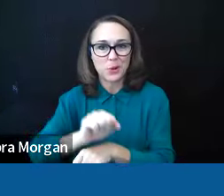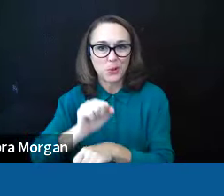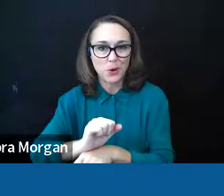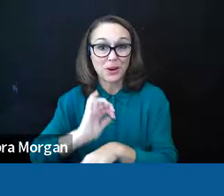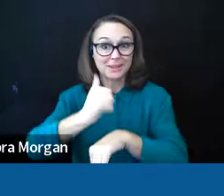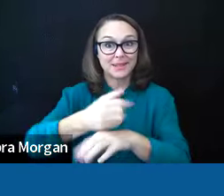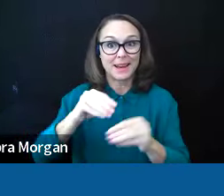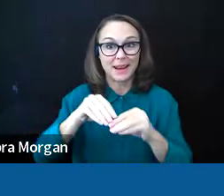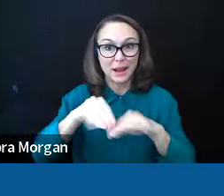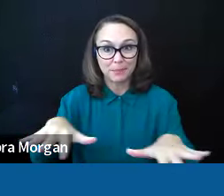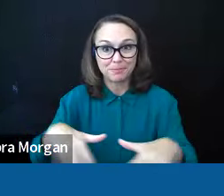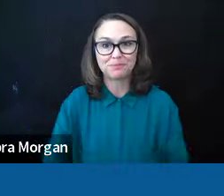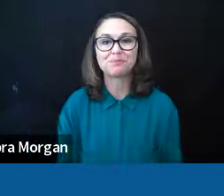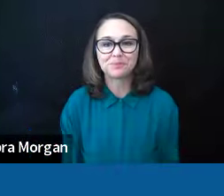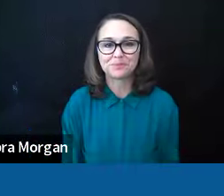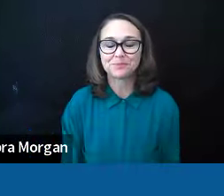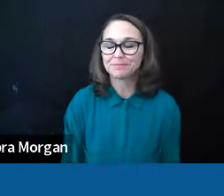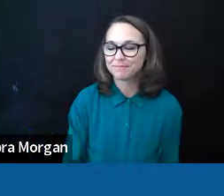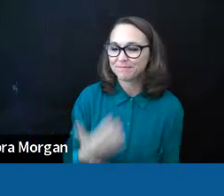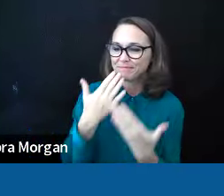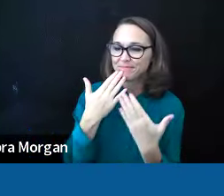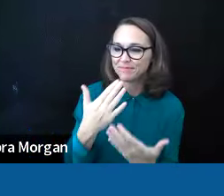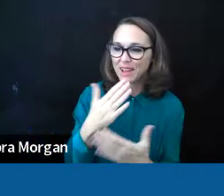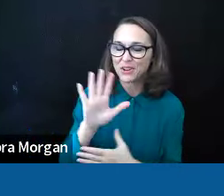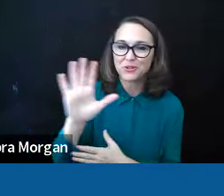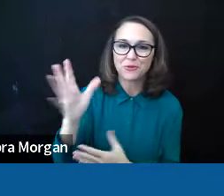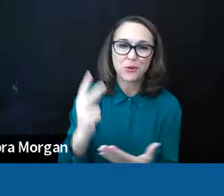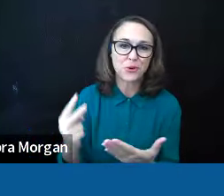Lindsey Sagasta- MDPH: Great. Thank you so much, Phyllis, for that wonderful overview of both aces